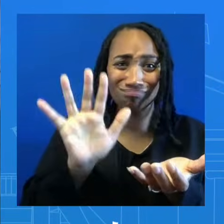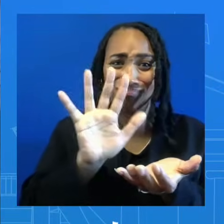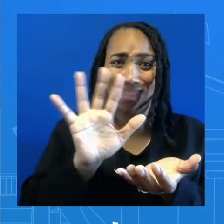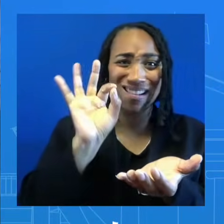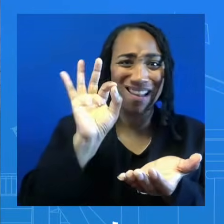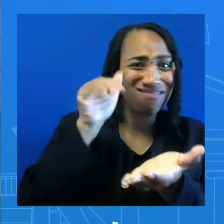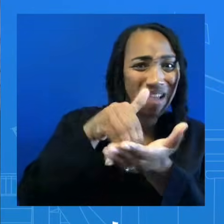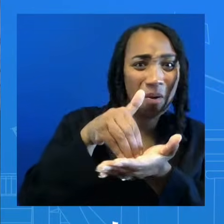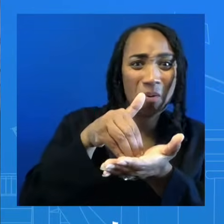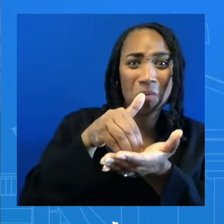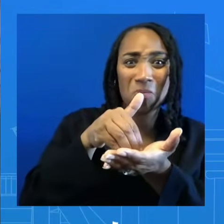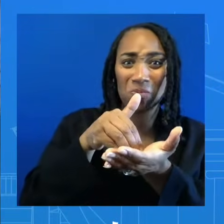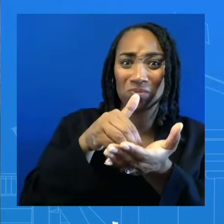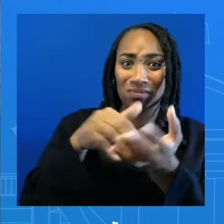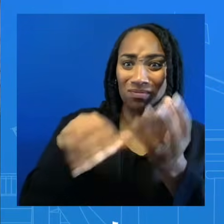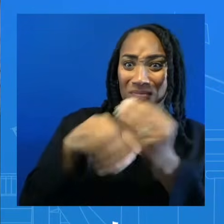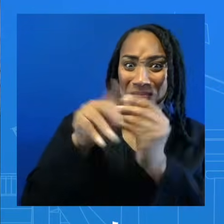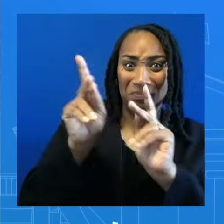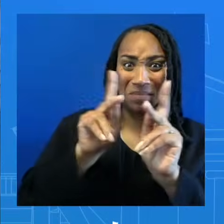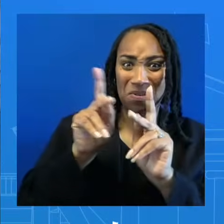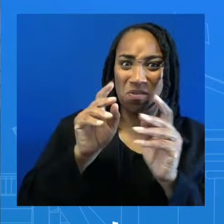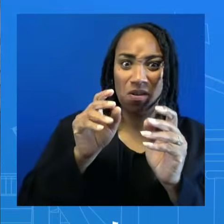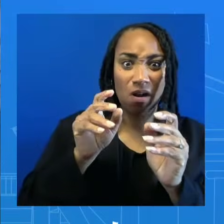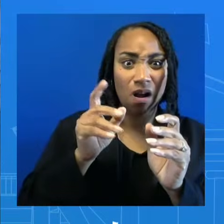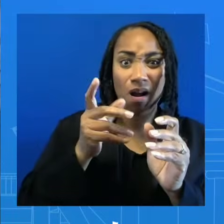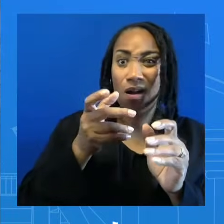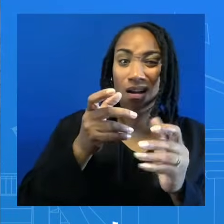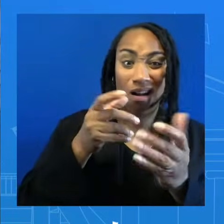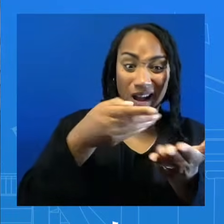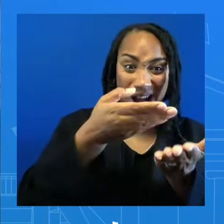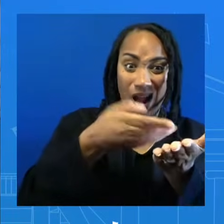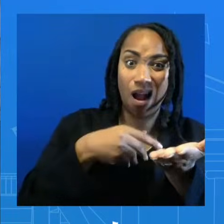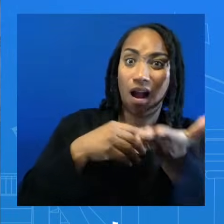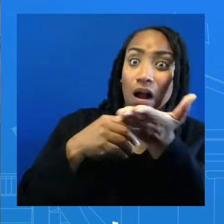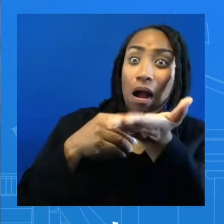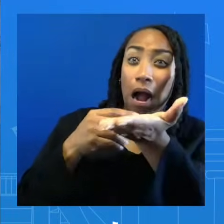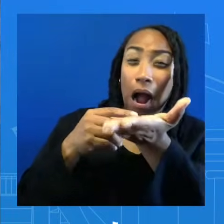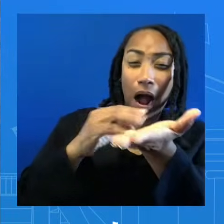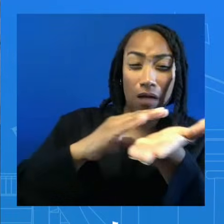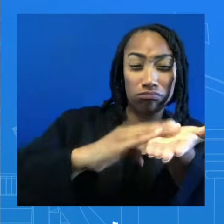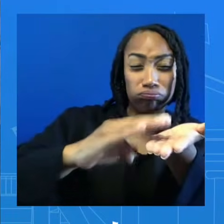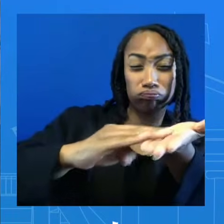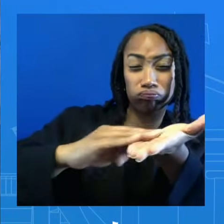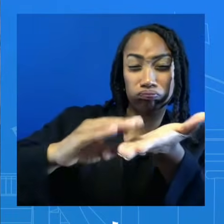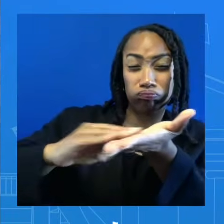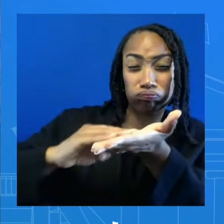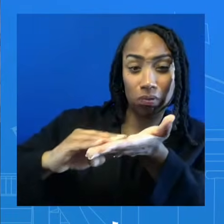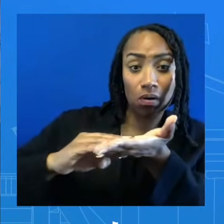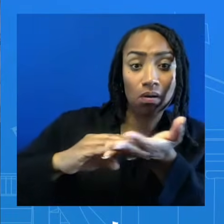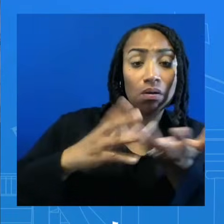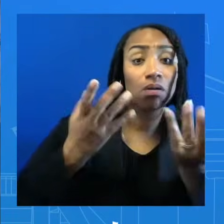some who are aging, some have very young children. Can you -- I know that you are still reviewing these things,